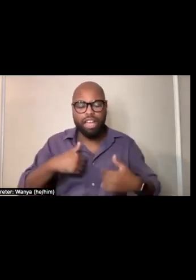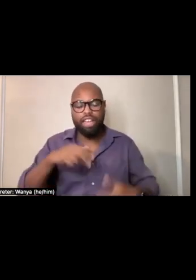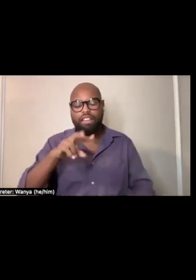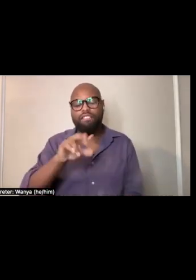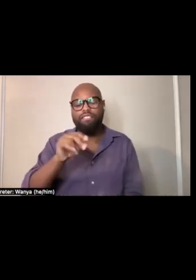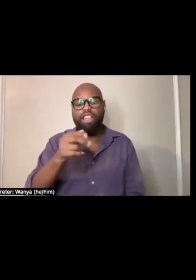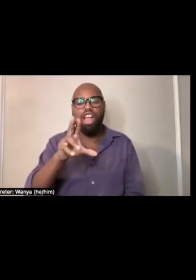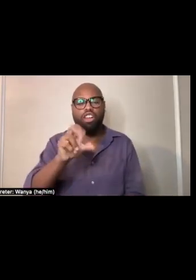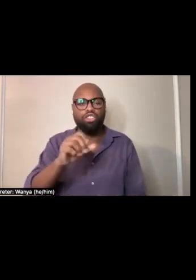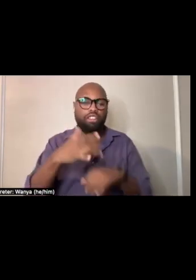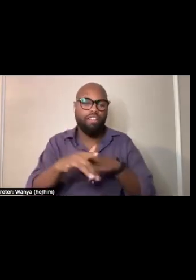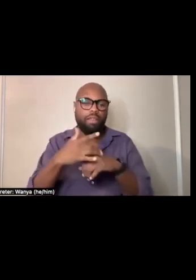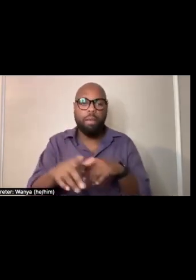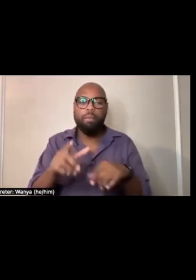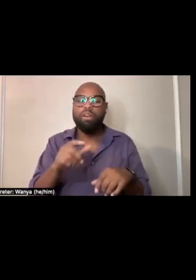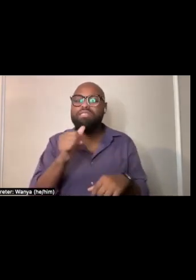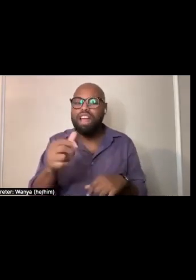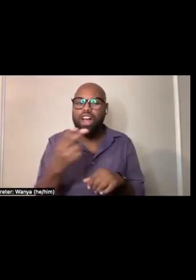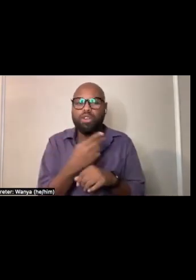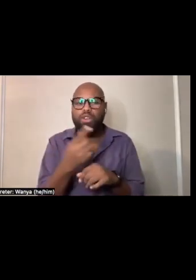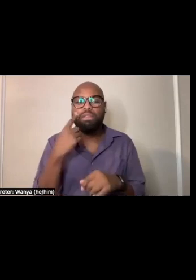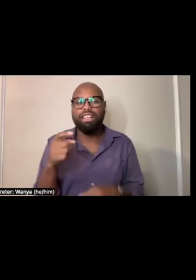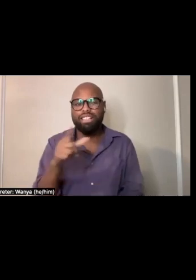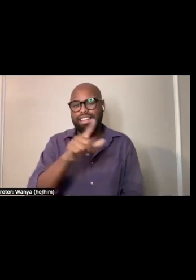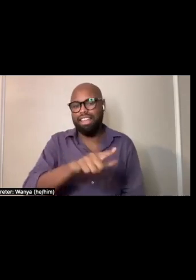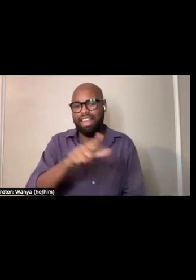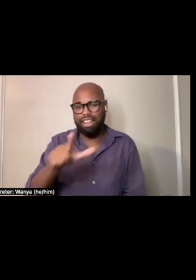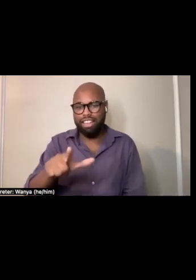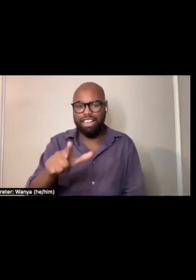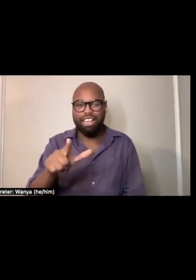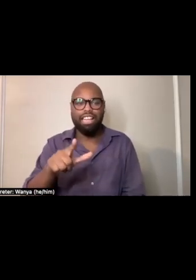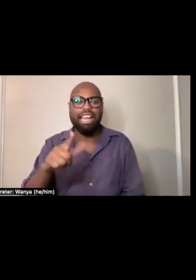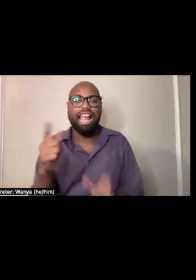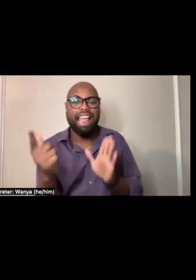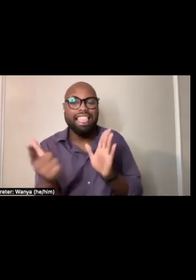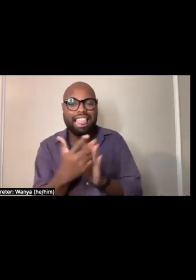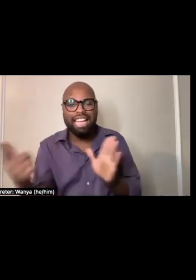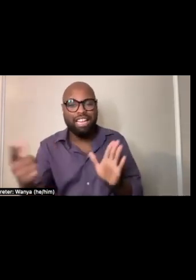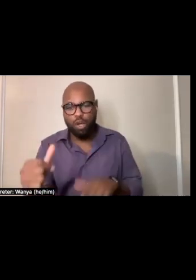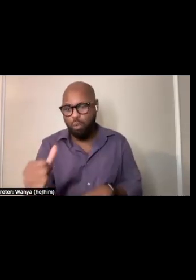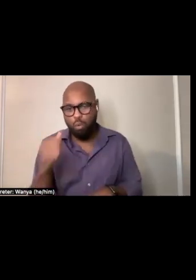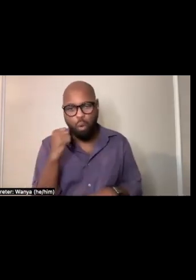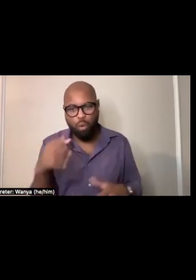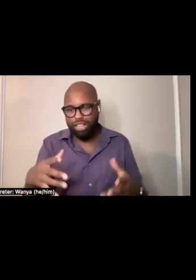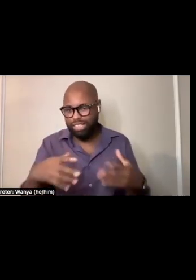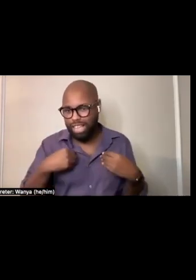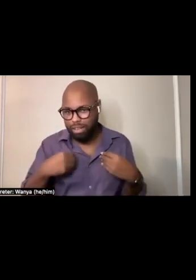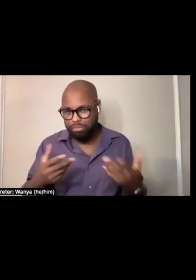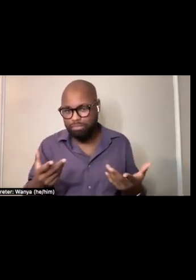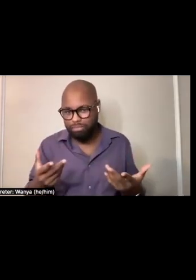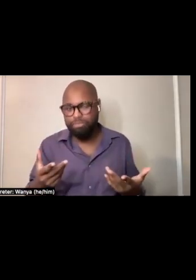unused because landlords illegally won't accept them. Which I think is really worth